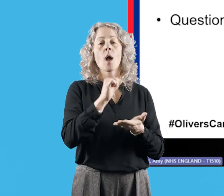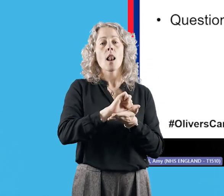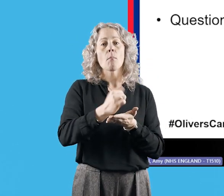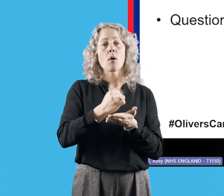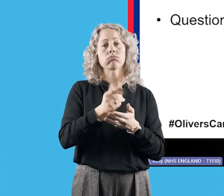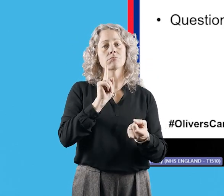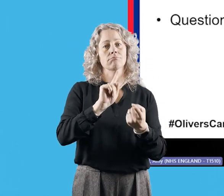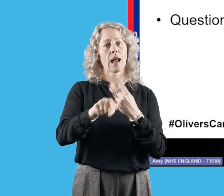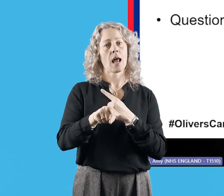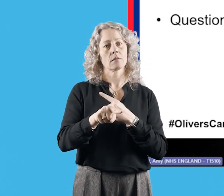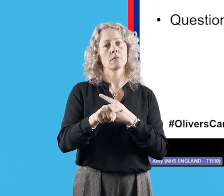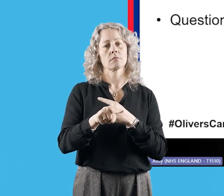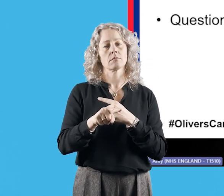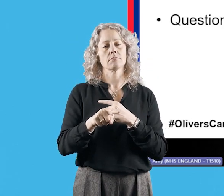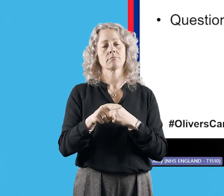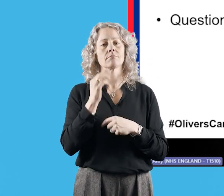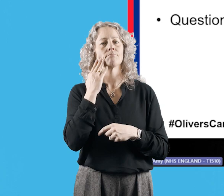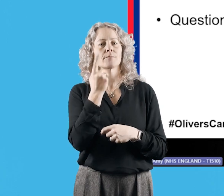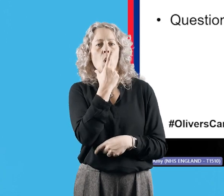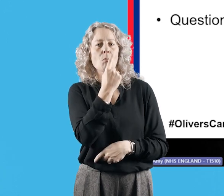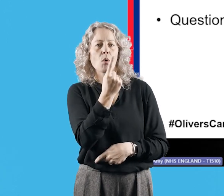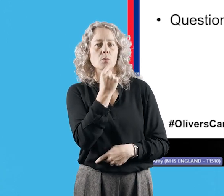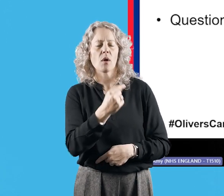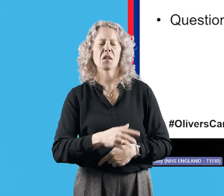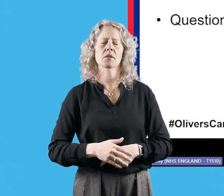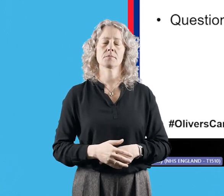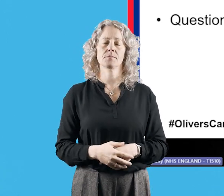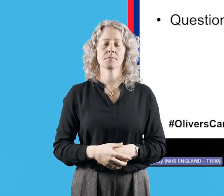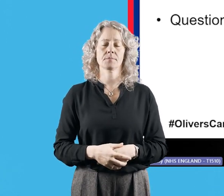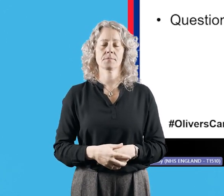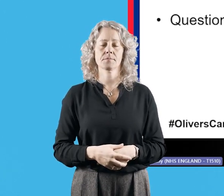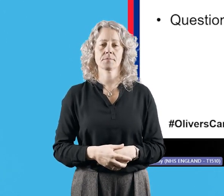to publish the answers where we can in that space for you there.